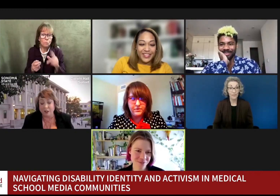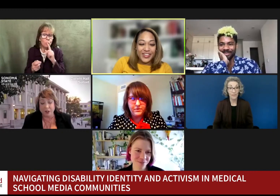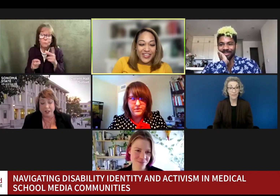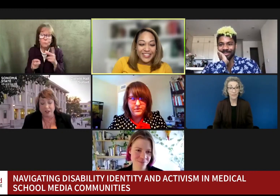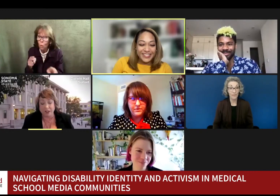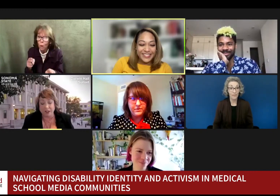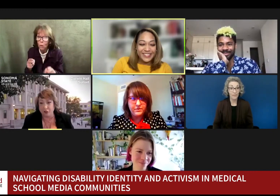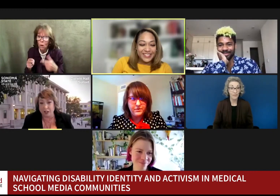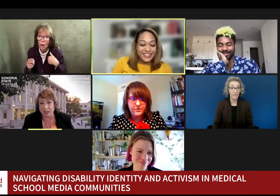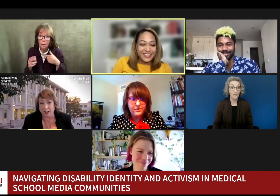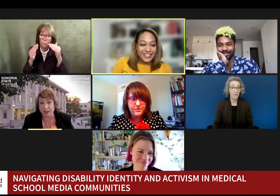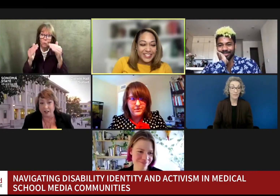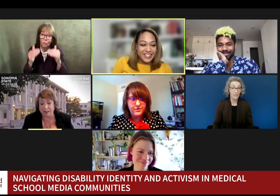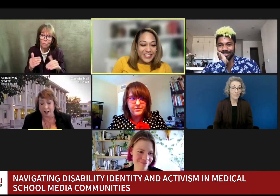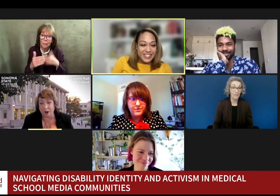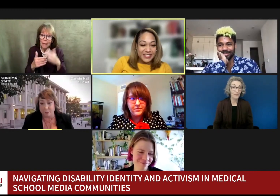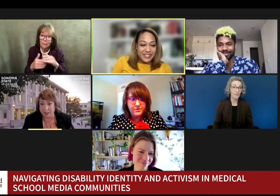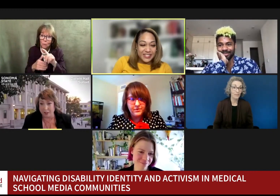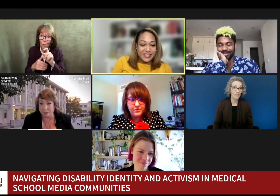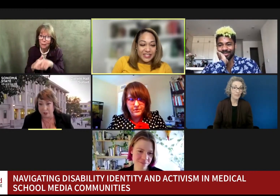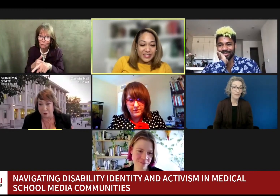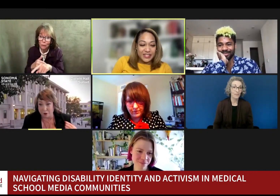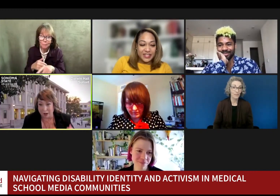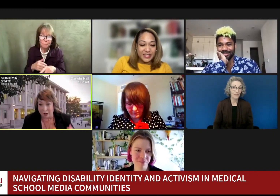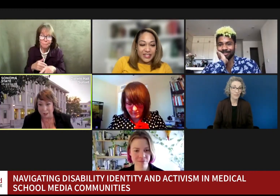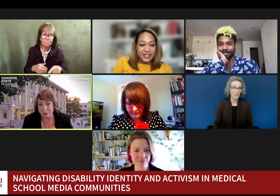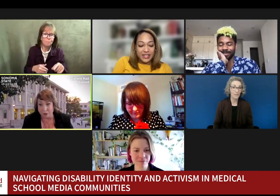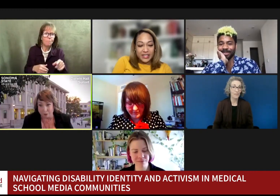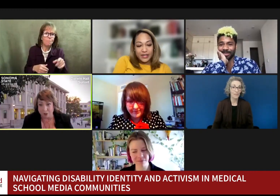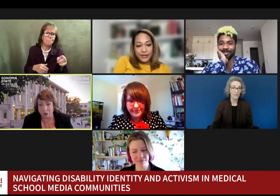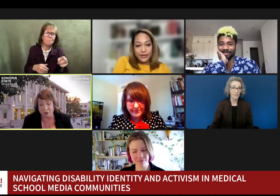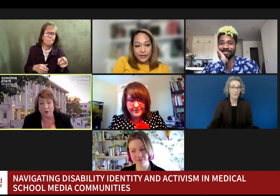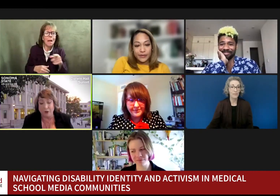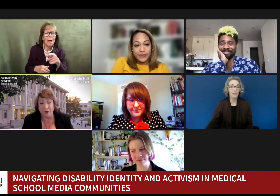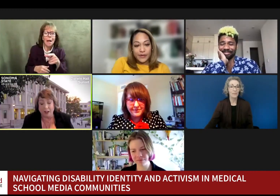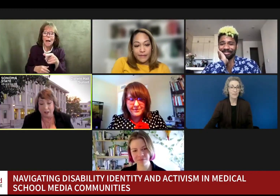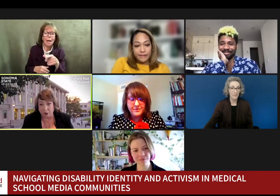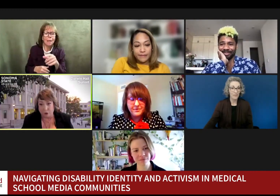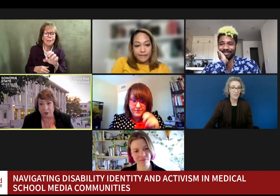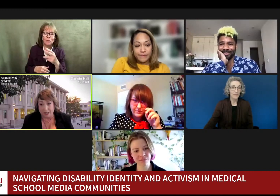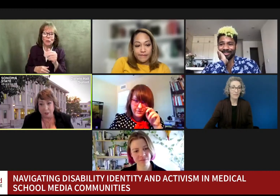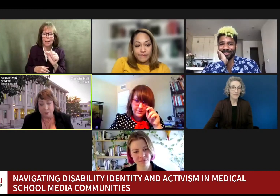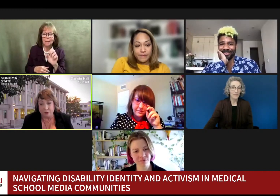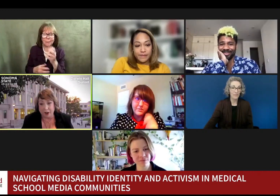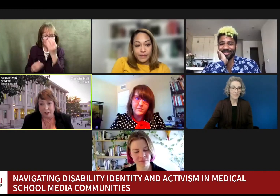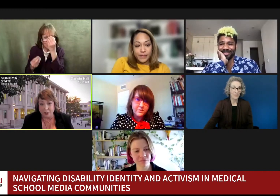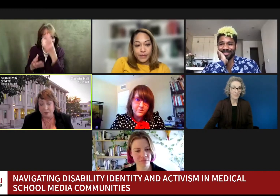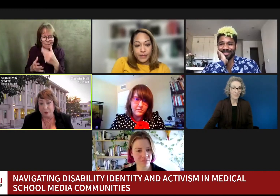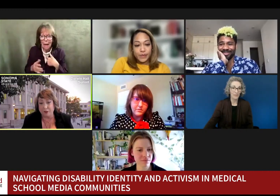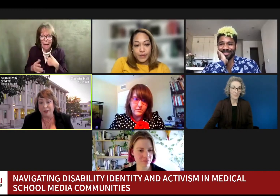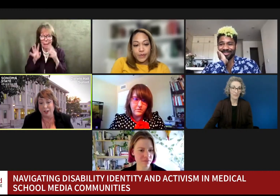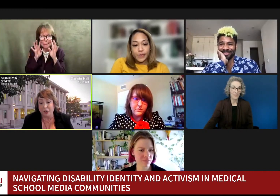I just wanna say thank you Chase, I get sentimental, I tear up too. And I agree, it did provide us community, and